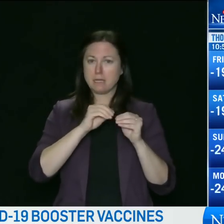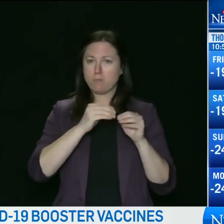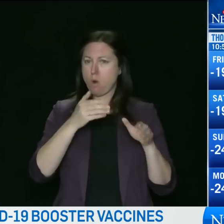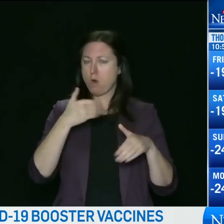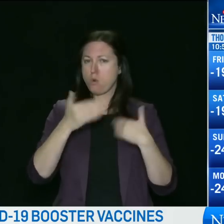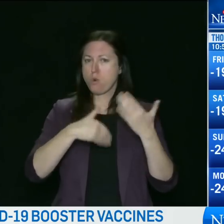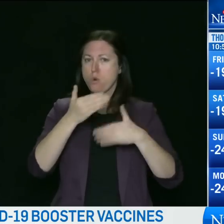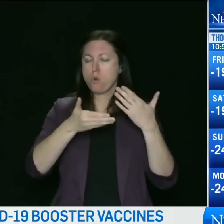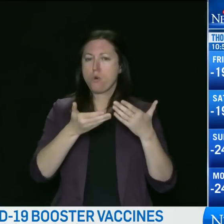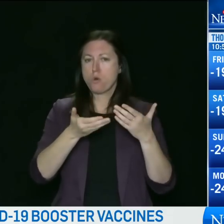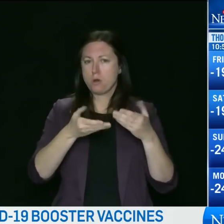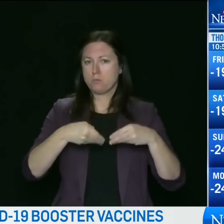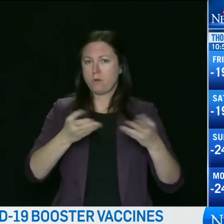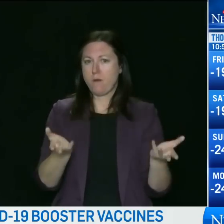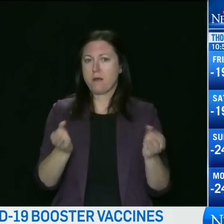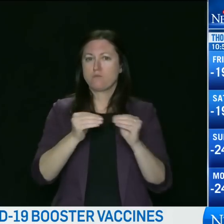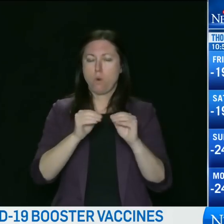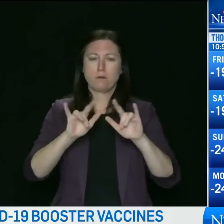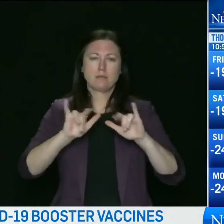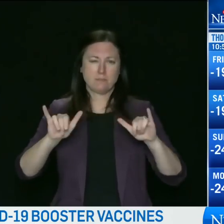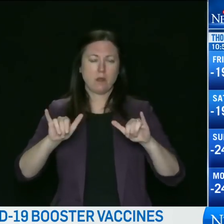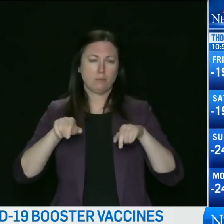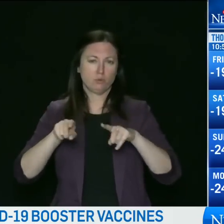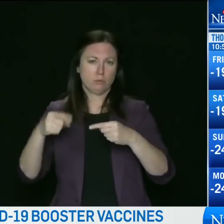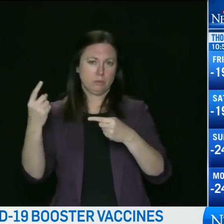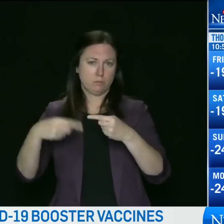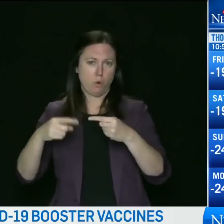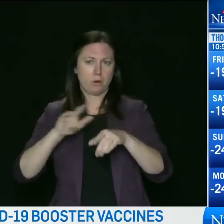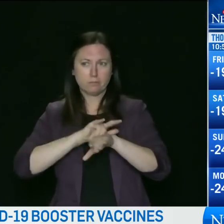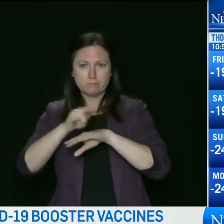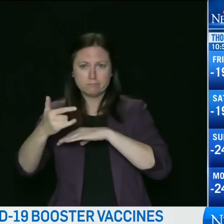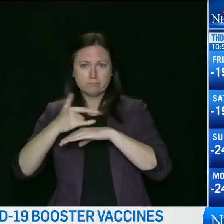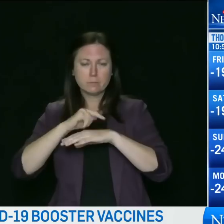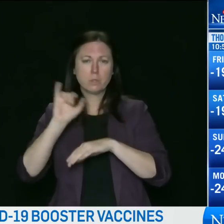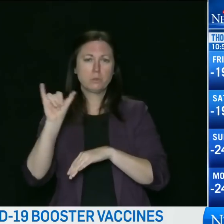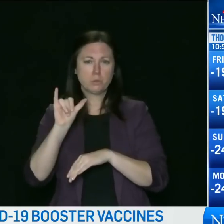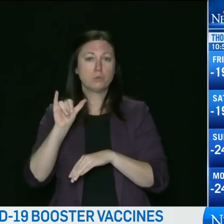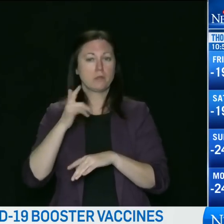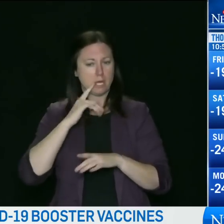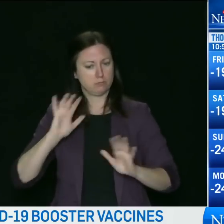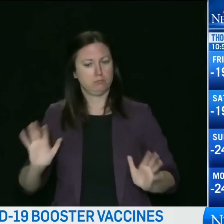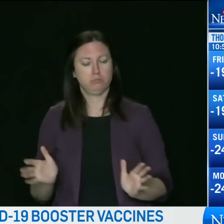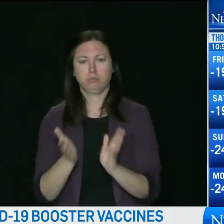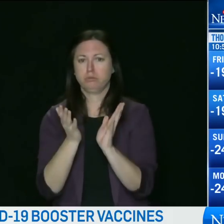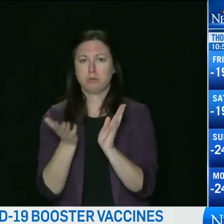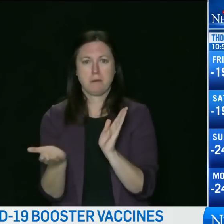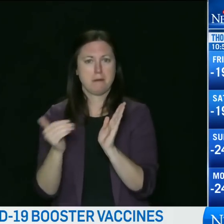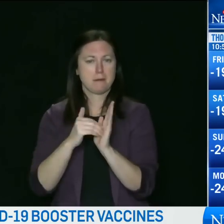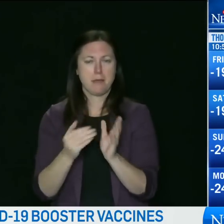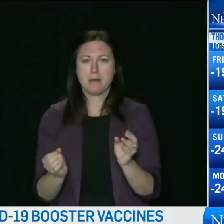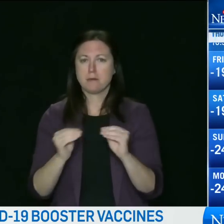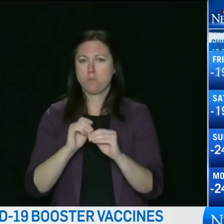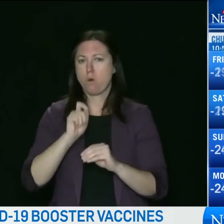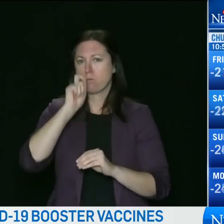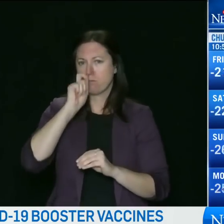THEN WE'RE FINE TUNING AND ESCALATING SOME OF OUR TESTING PROTOCOLS WAS CONSIGNMENT YOU